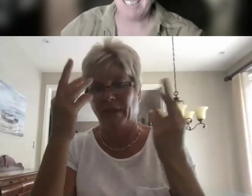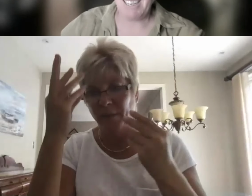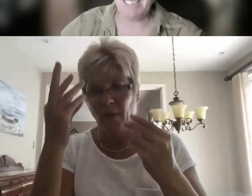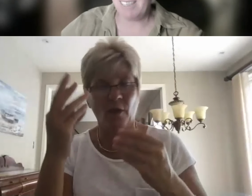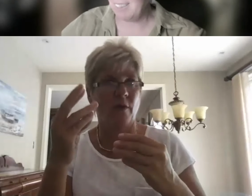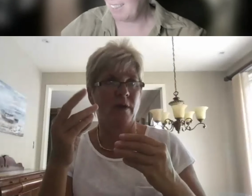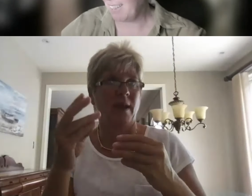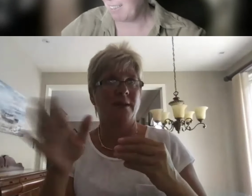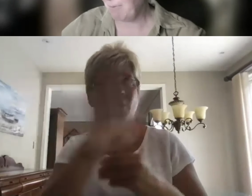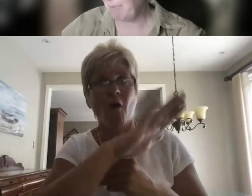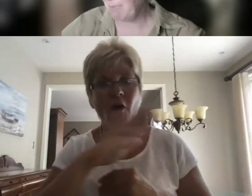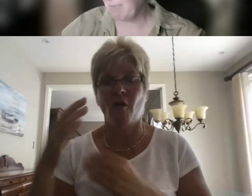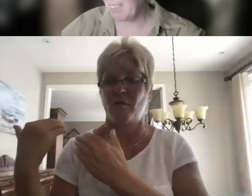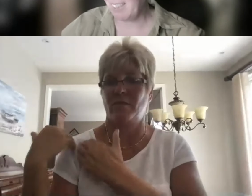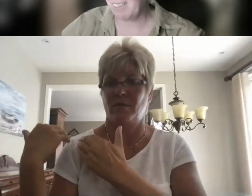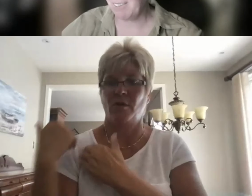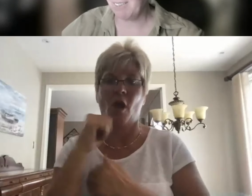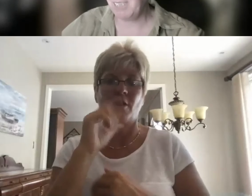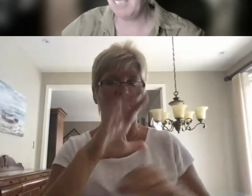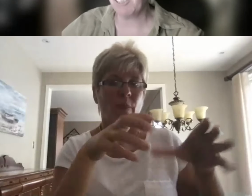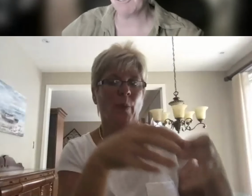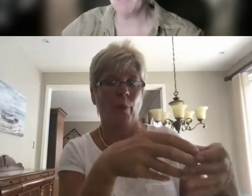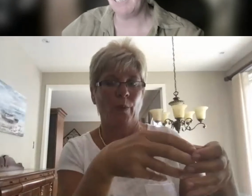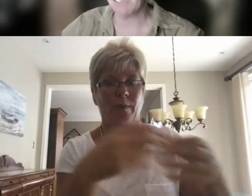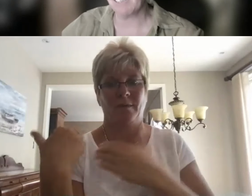Then we need to treat